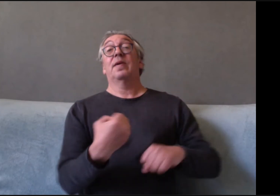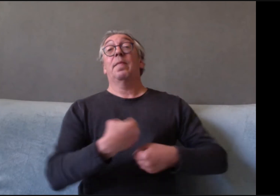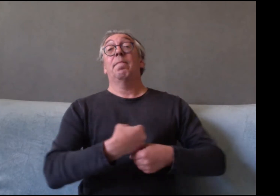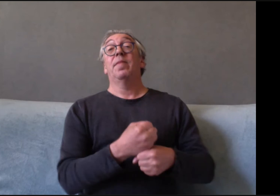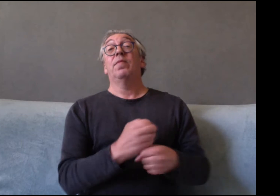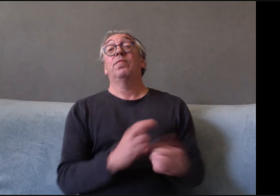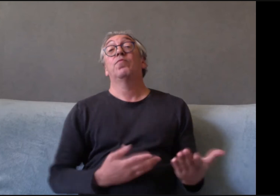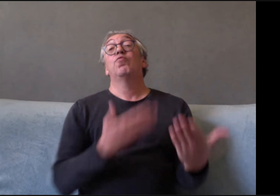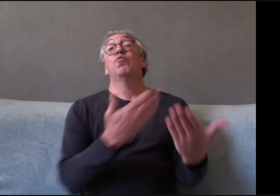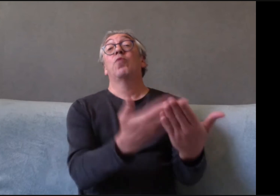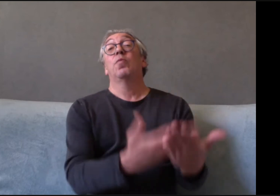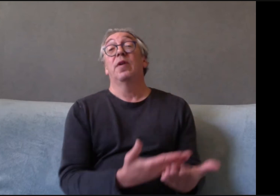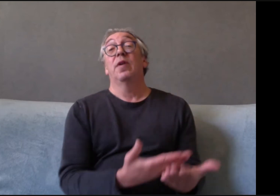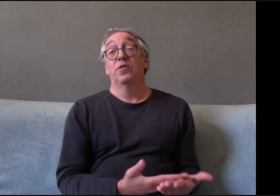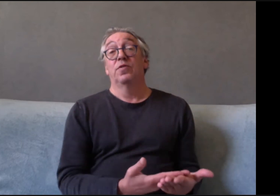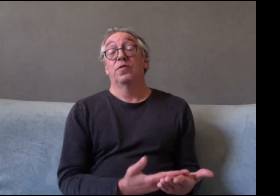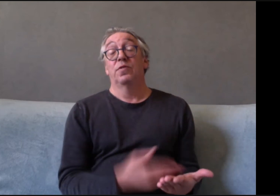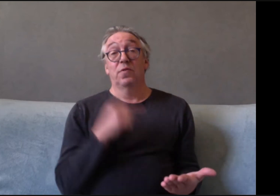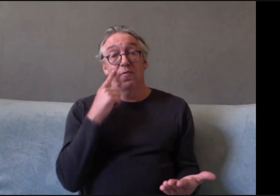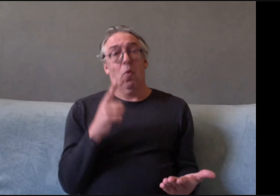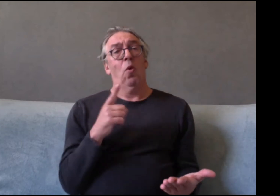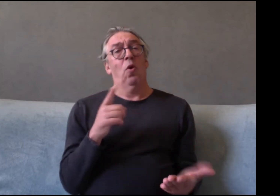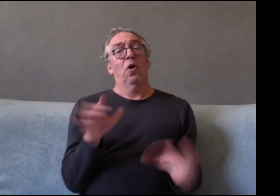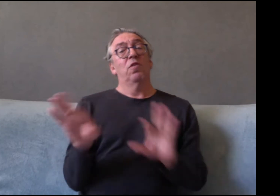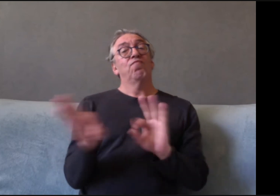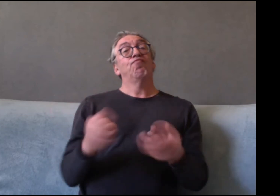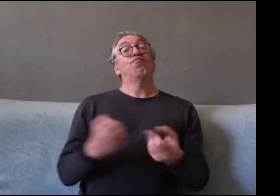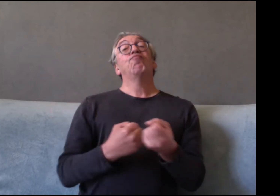to involve organizations of persons with disabilities in bioethics.